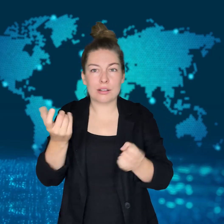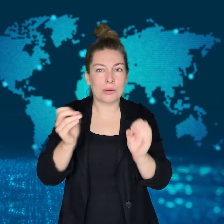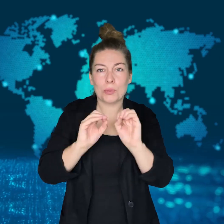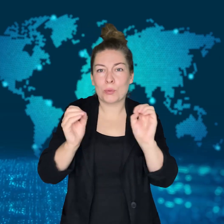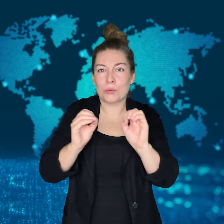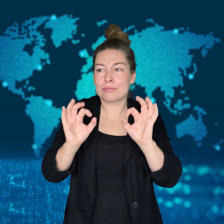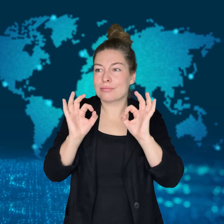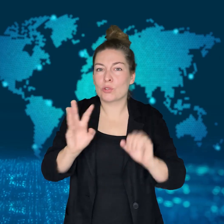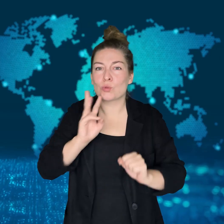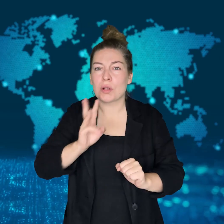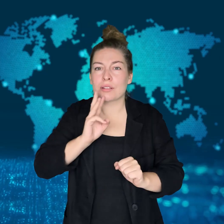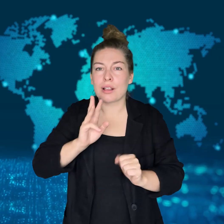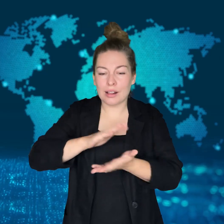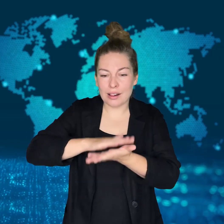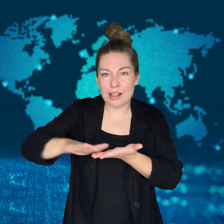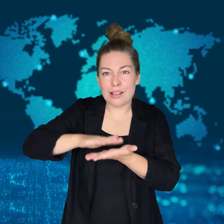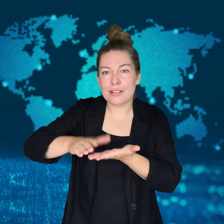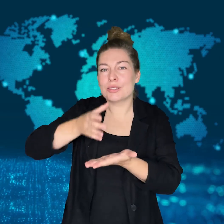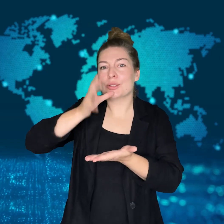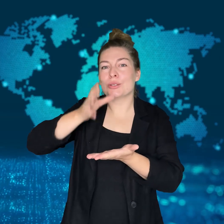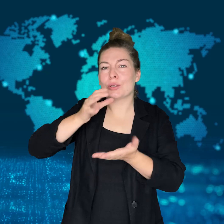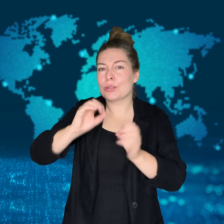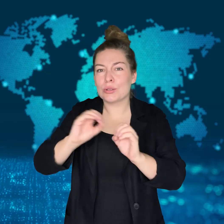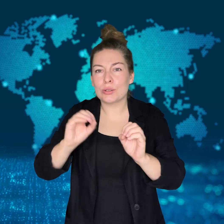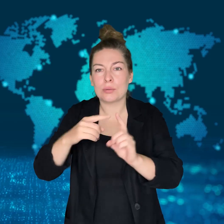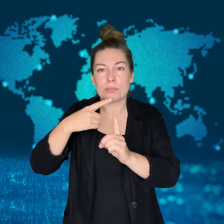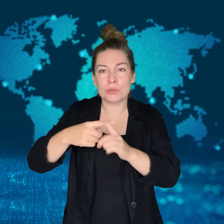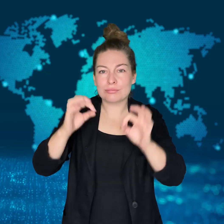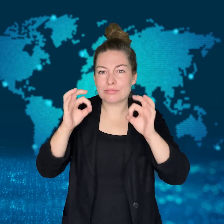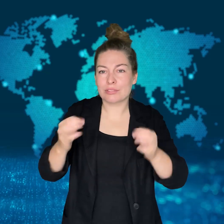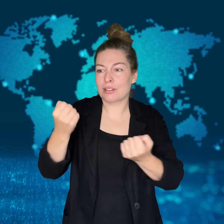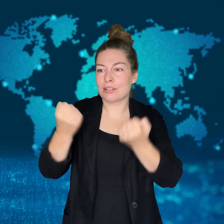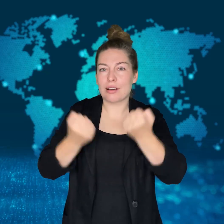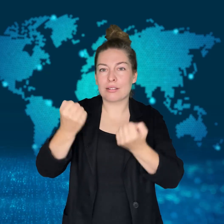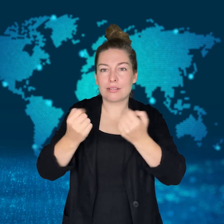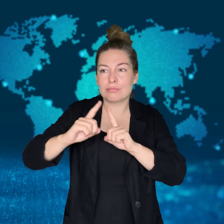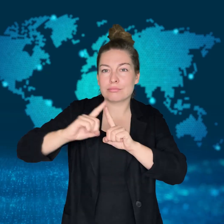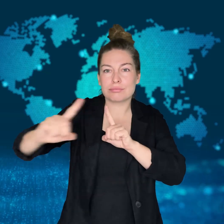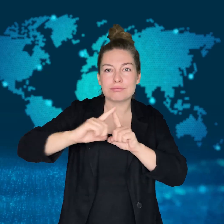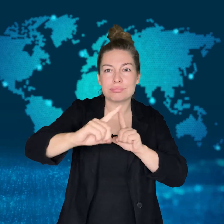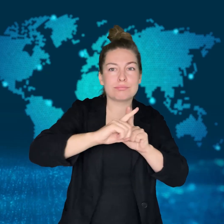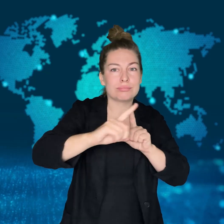the heat and drought.